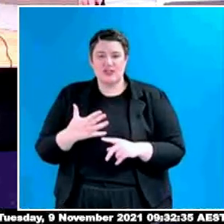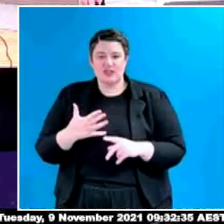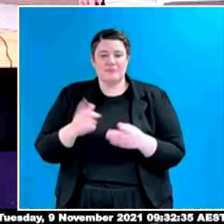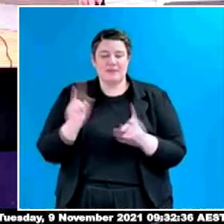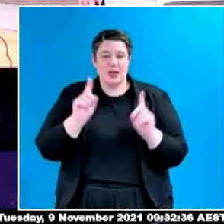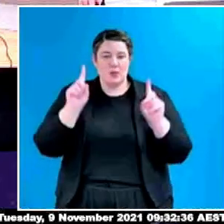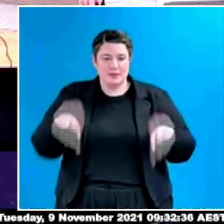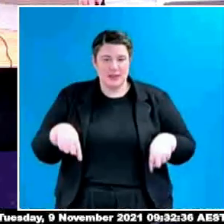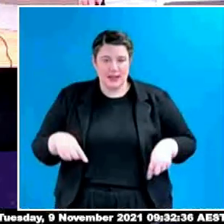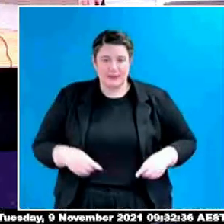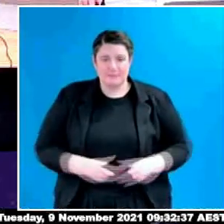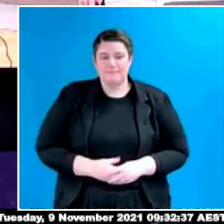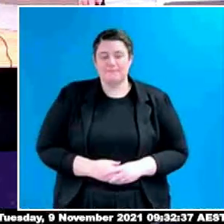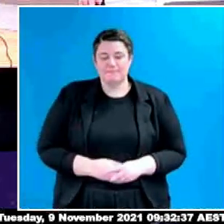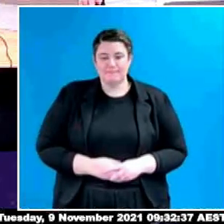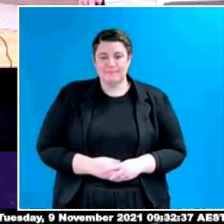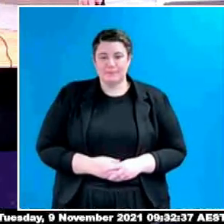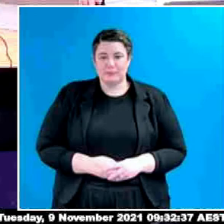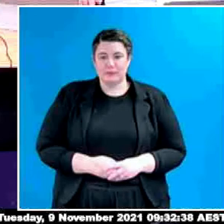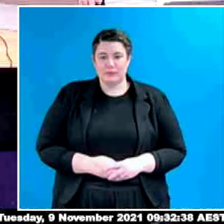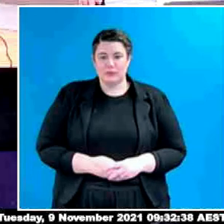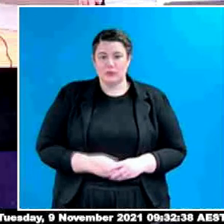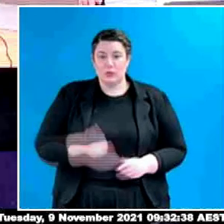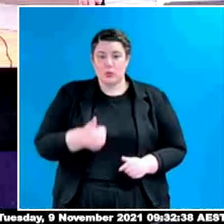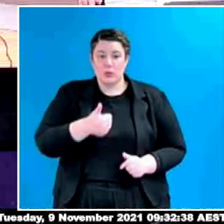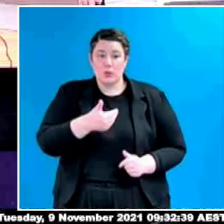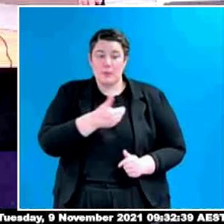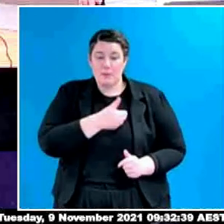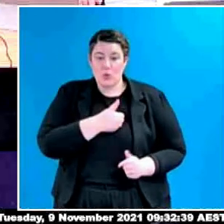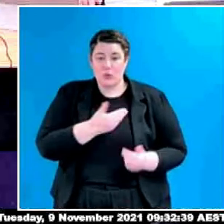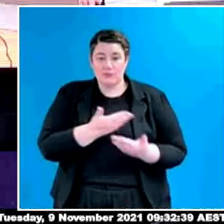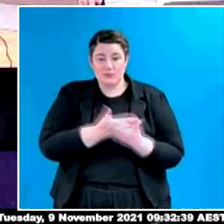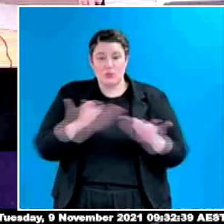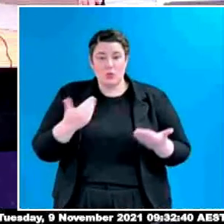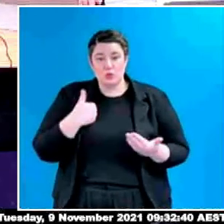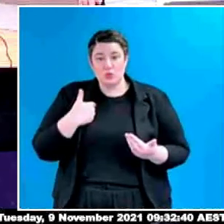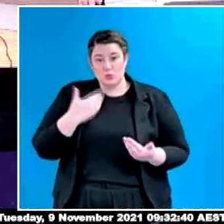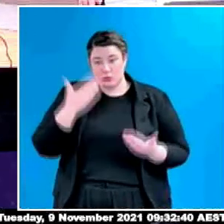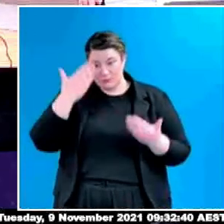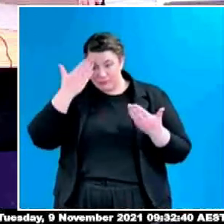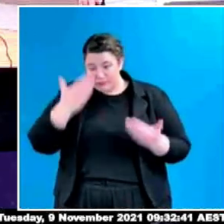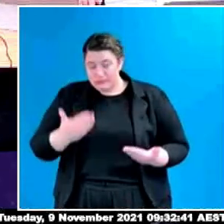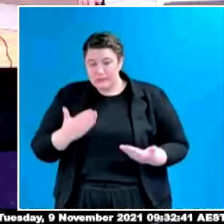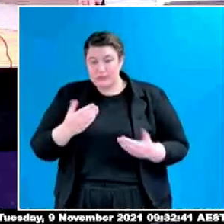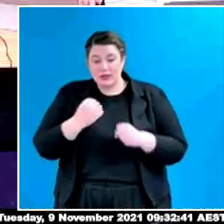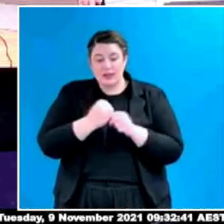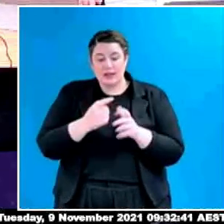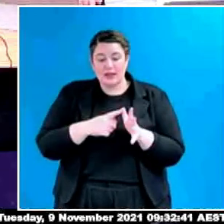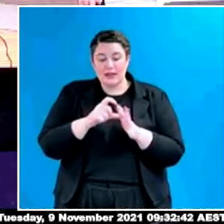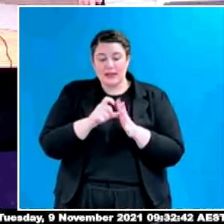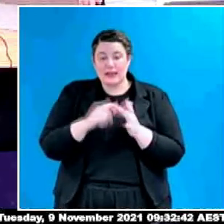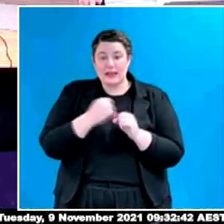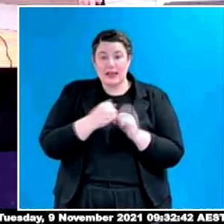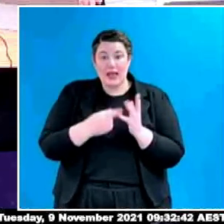Good morning, everybody. I wish to commence by acknowledging the Gadigal people of the Eora Nation on